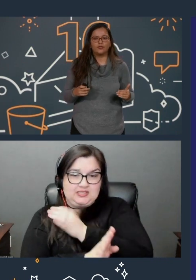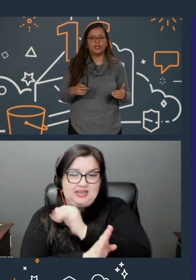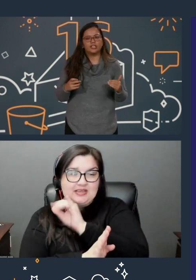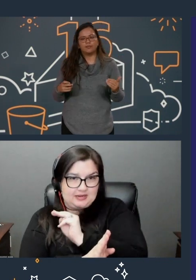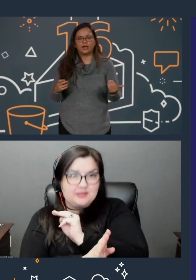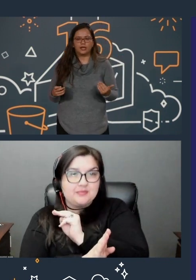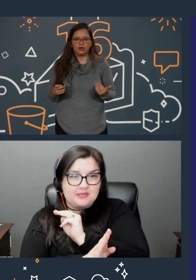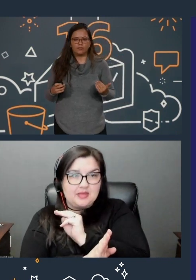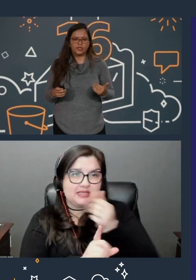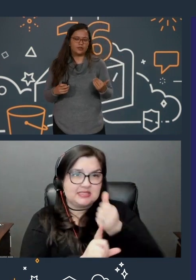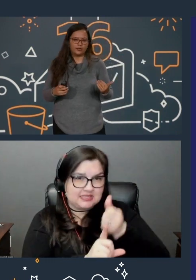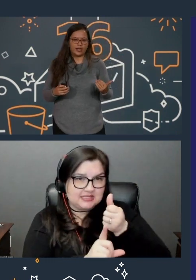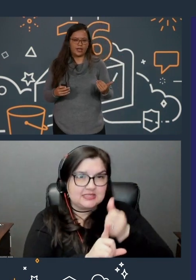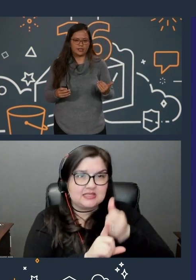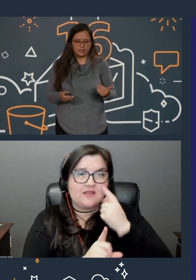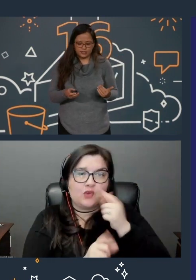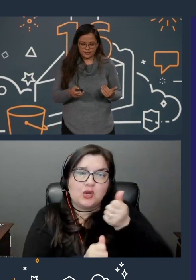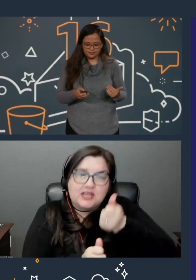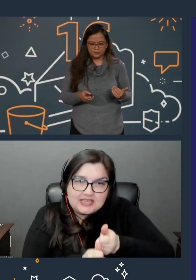for each bucket and object to grant access.